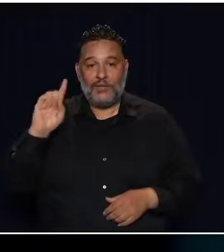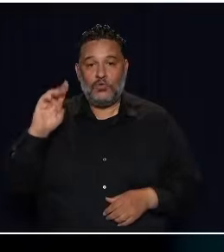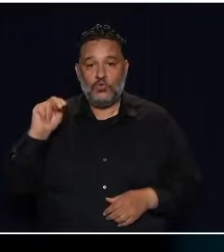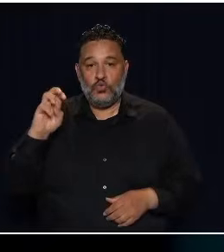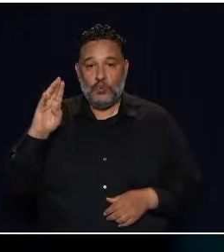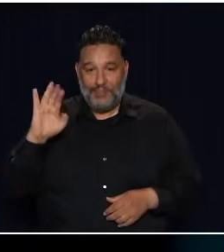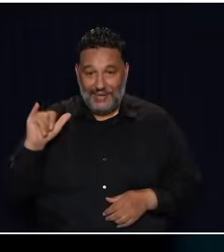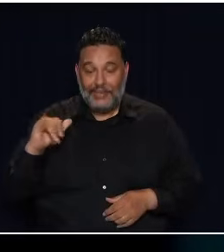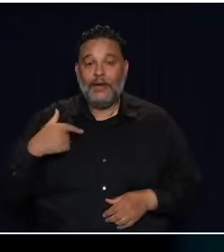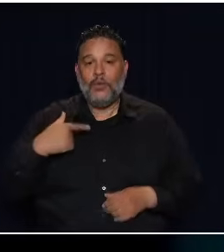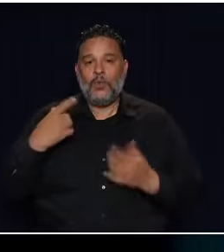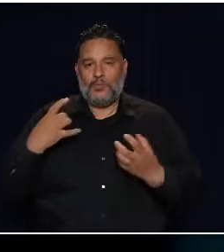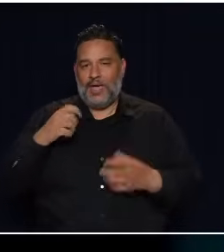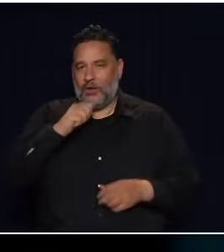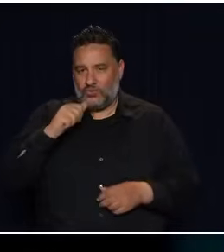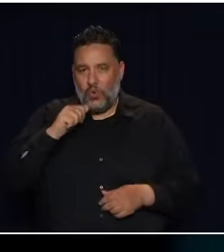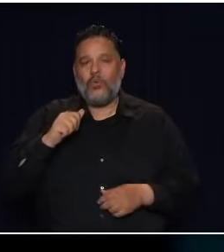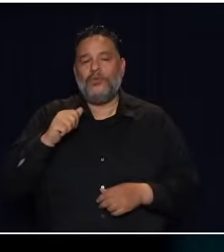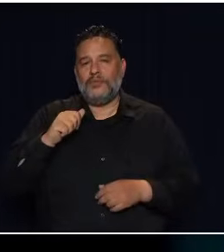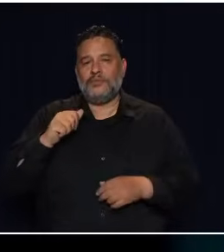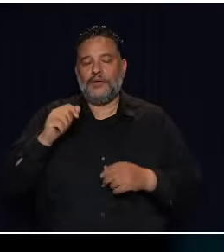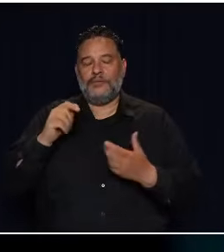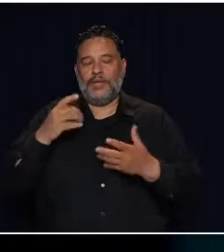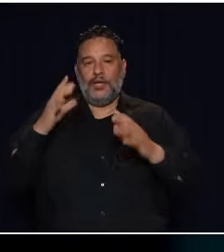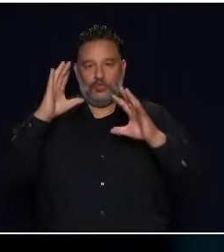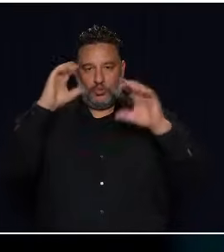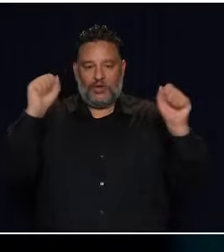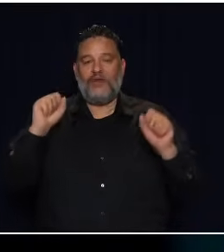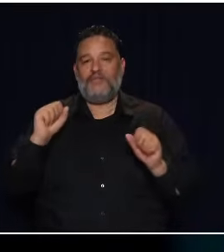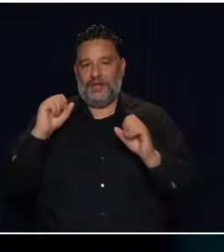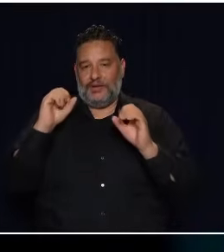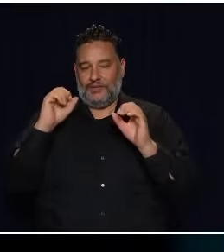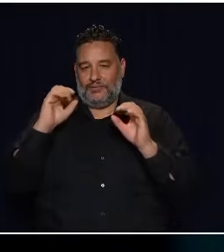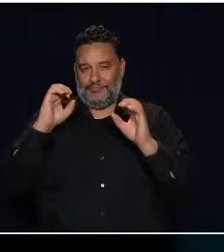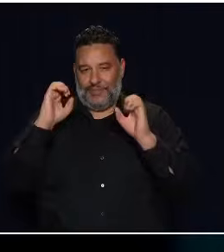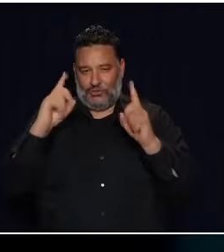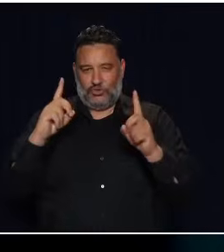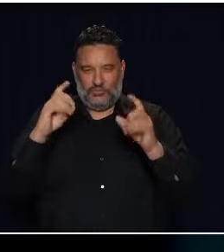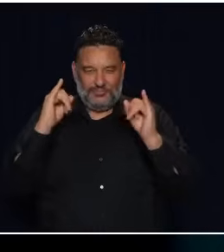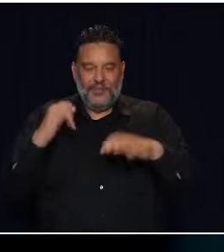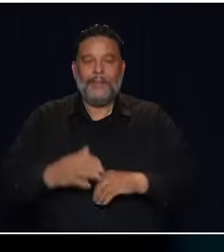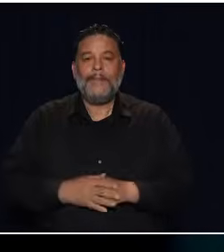MY NAME IS BRETT NEWBY. I'M RUNNING TO BE ARIZONA'S NEXT SUPERINTENDENT OF PUBLIC